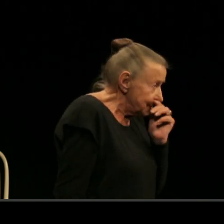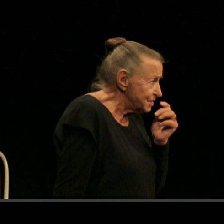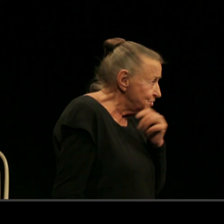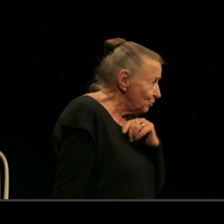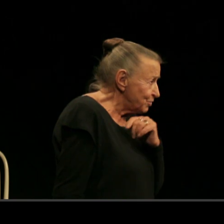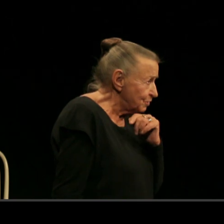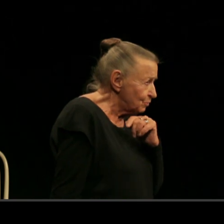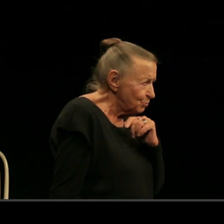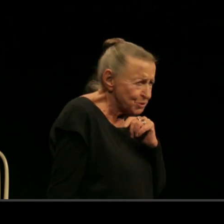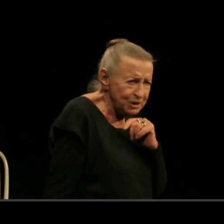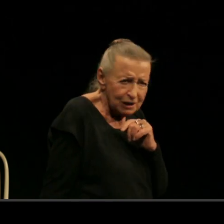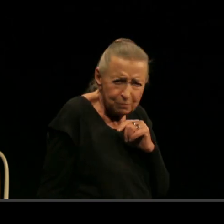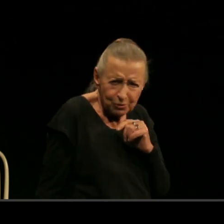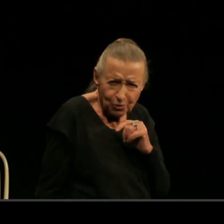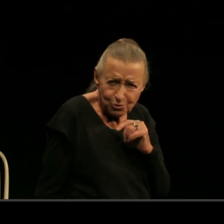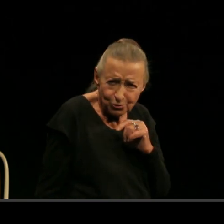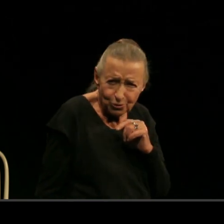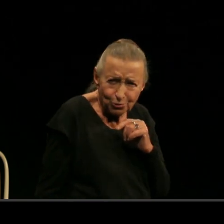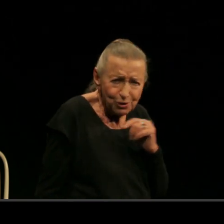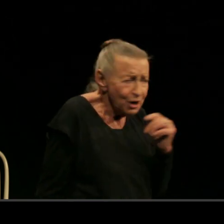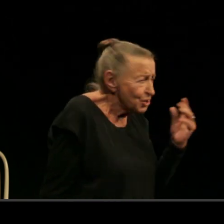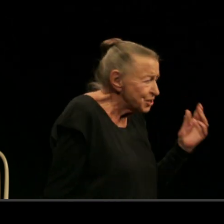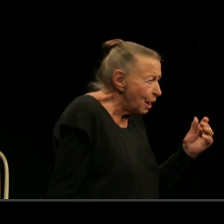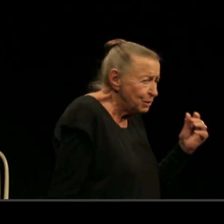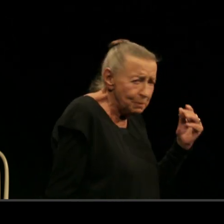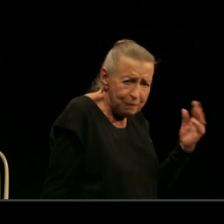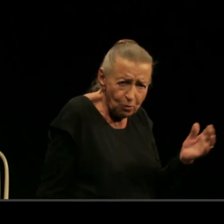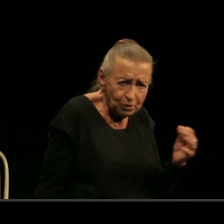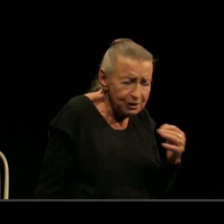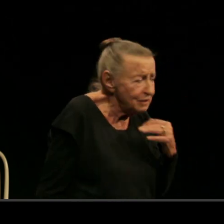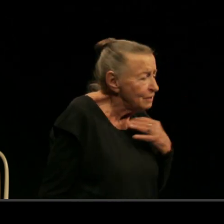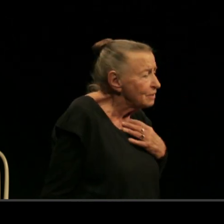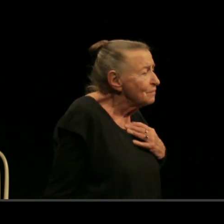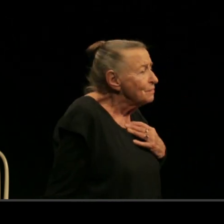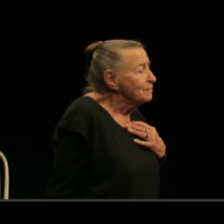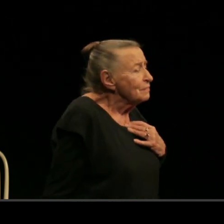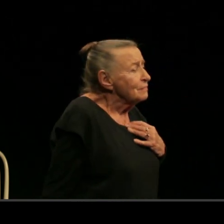They surged en masse toward the Steward, waving swords, clubs...